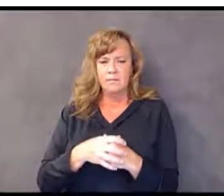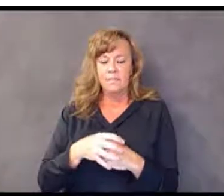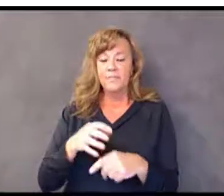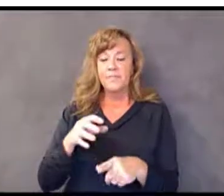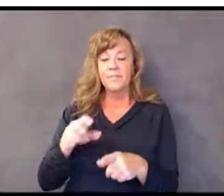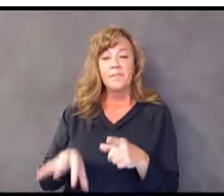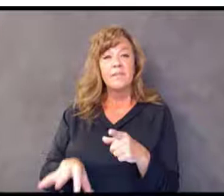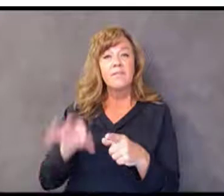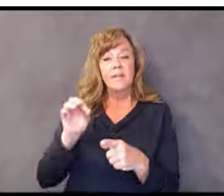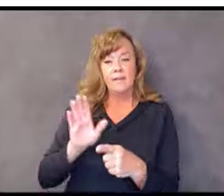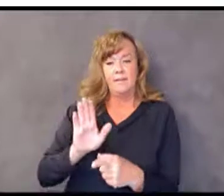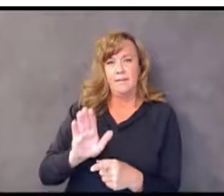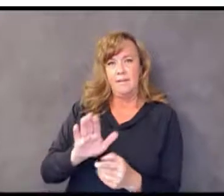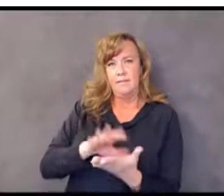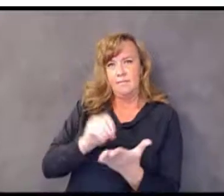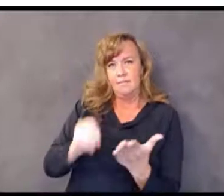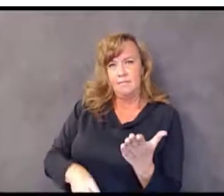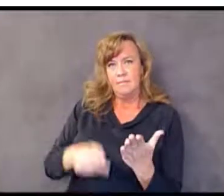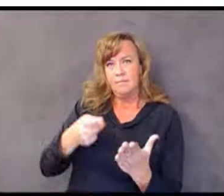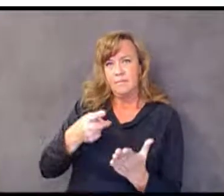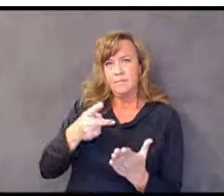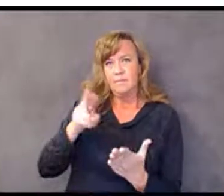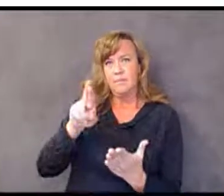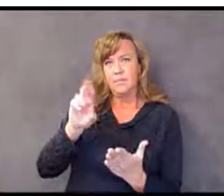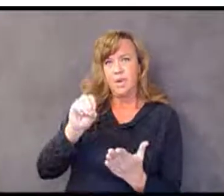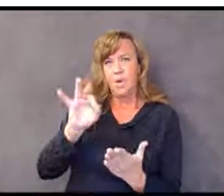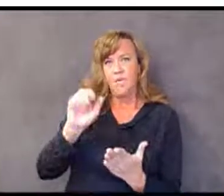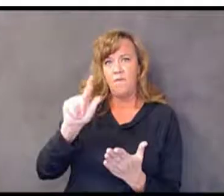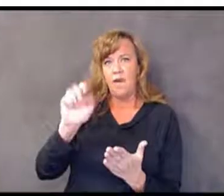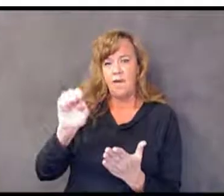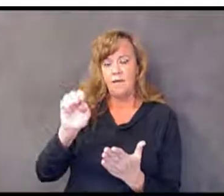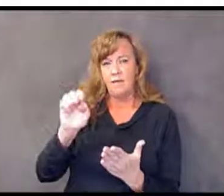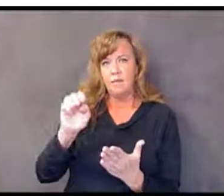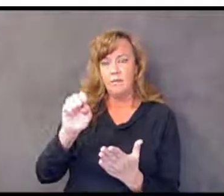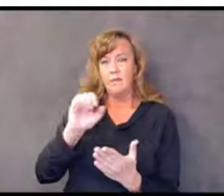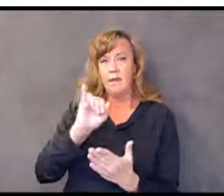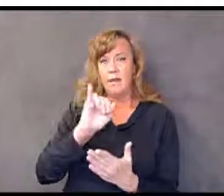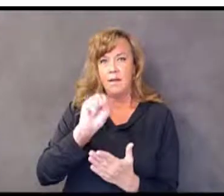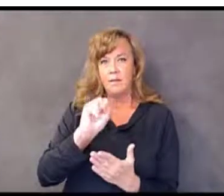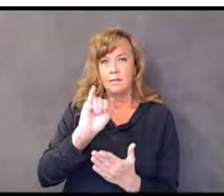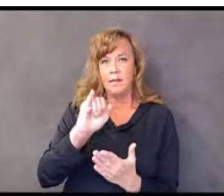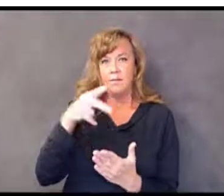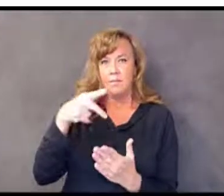profile under ISIP accommodations.